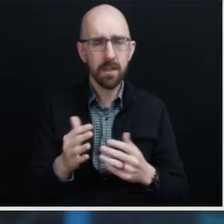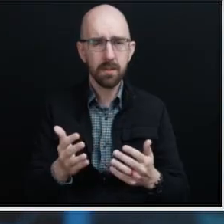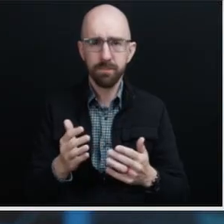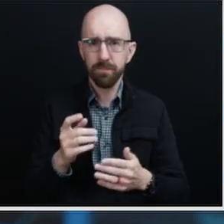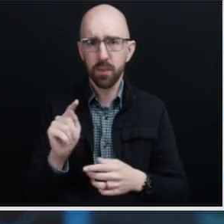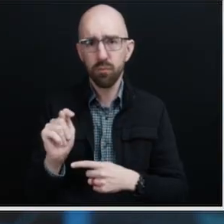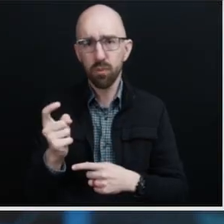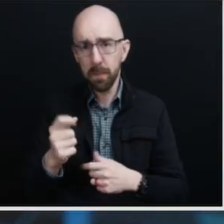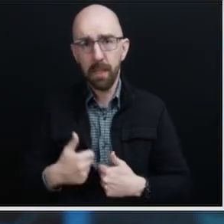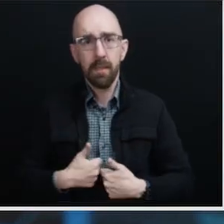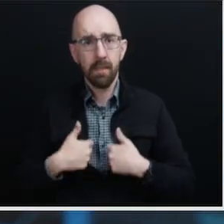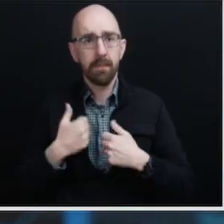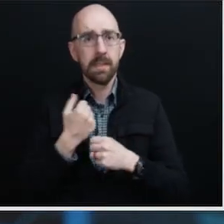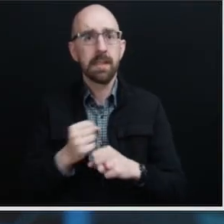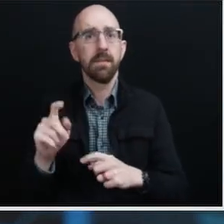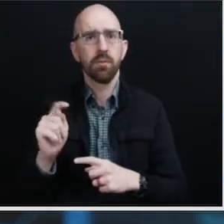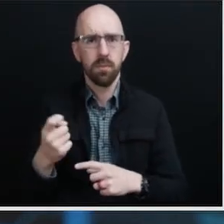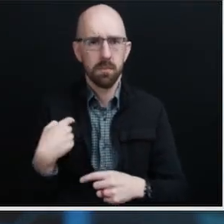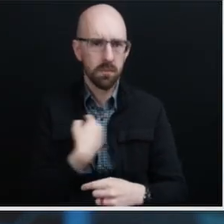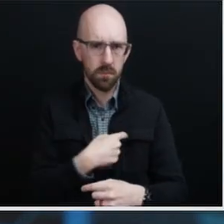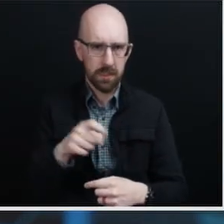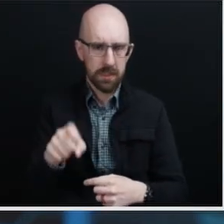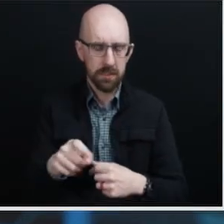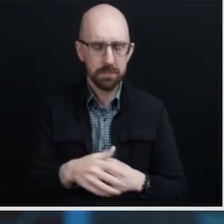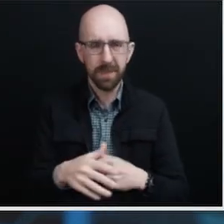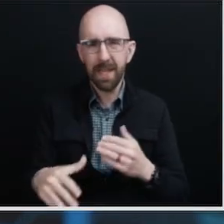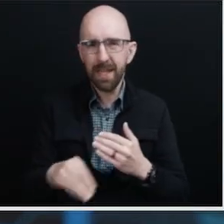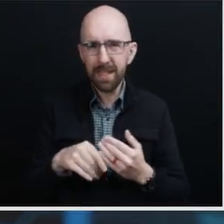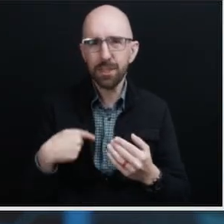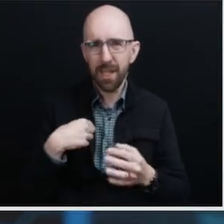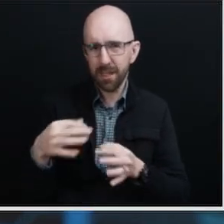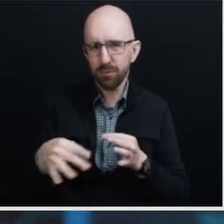treatment that we need. You know, additionally, as I had described before, because this impacts